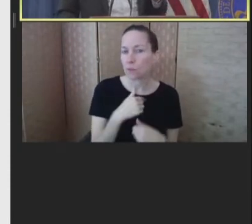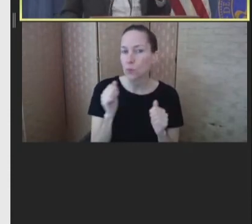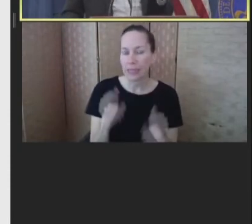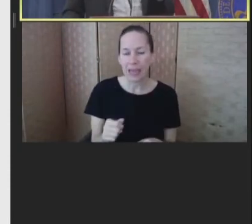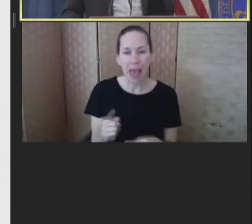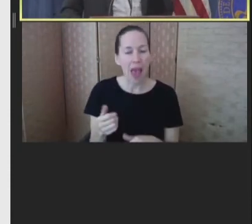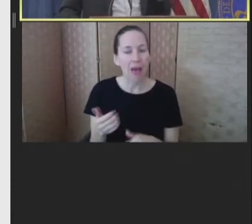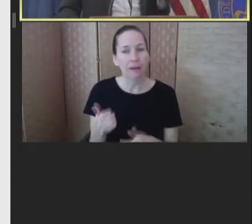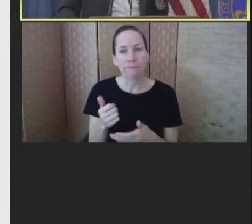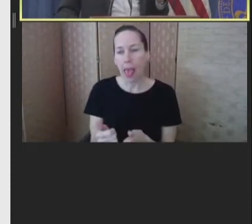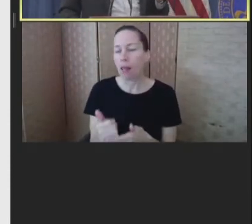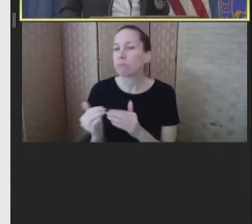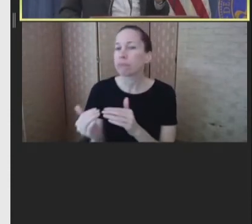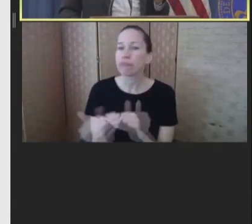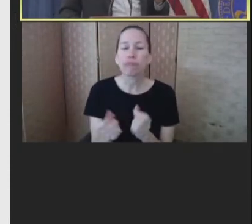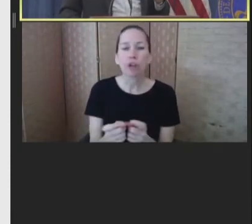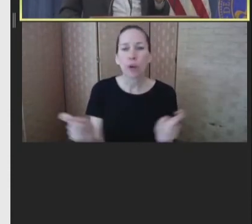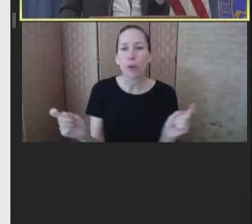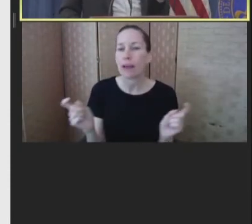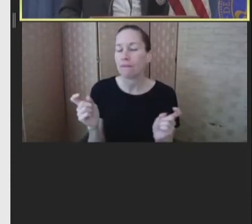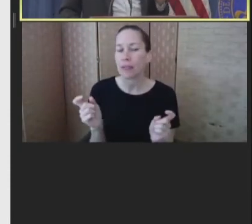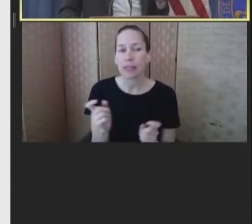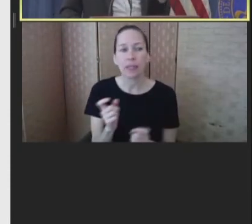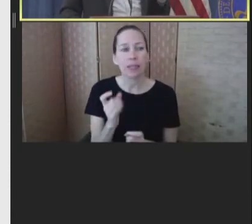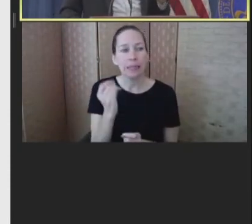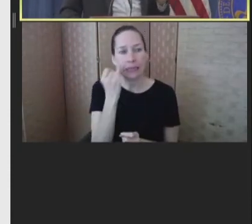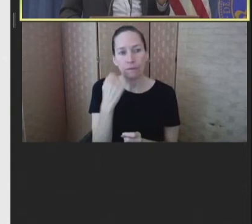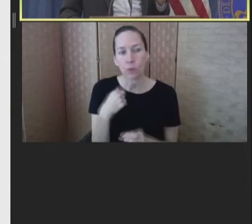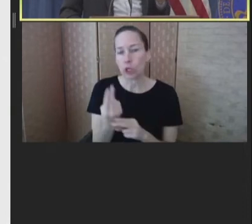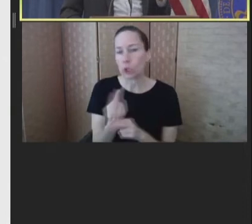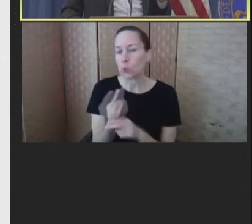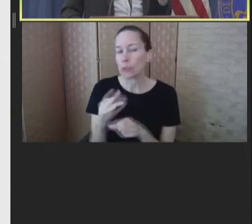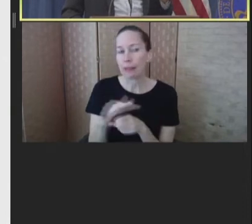using local data for local action to describe disparities and set shared